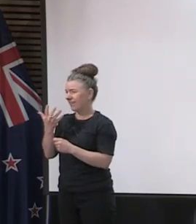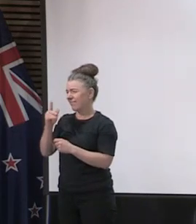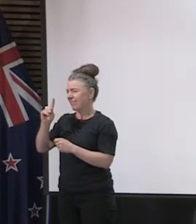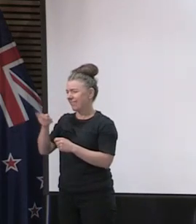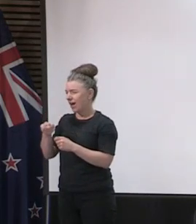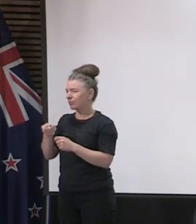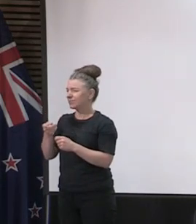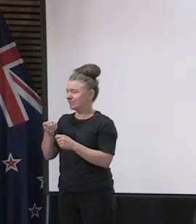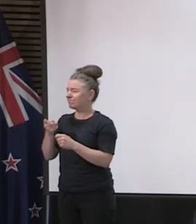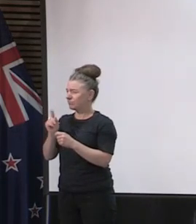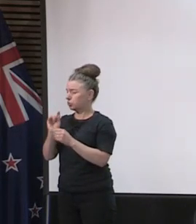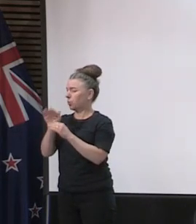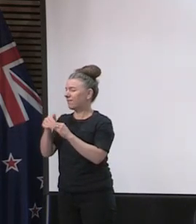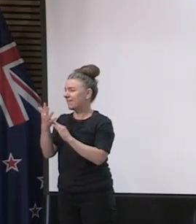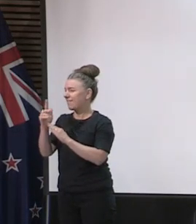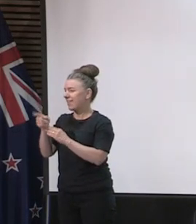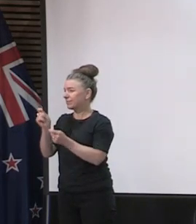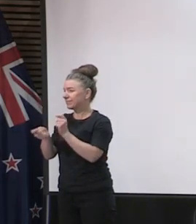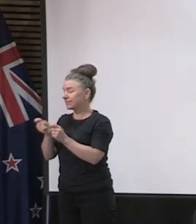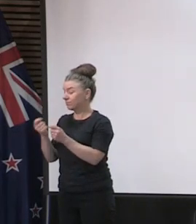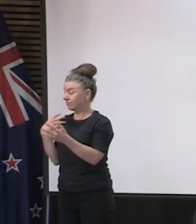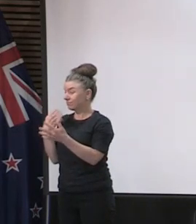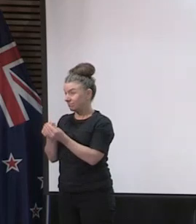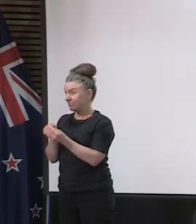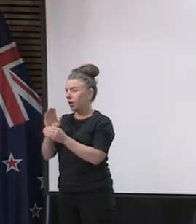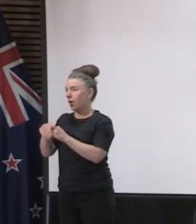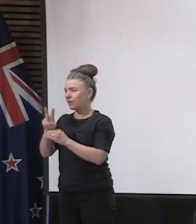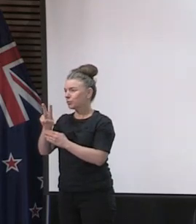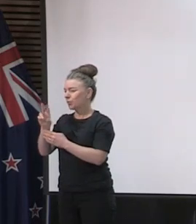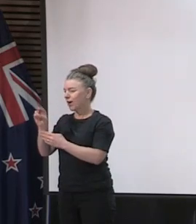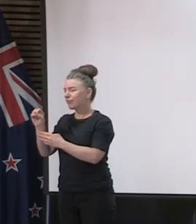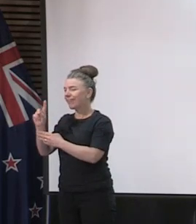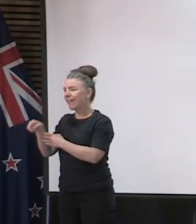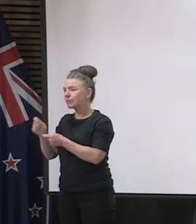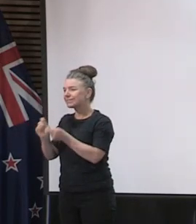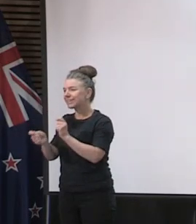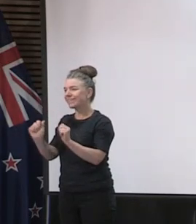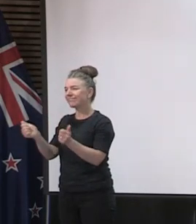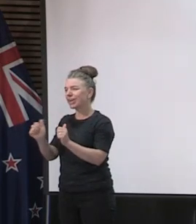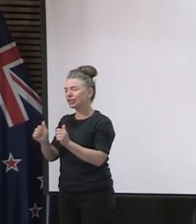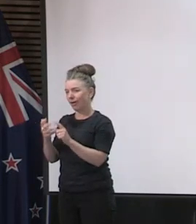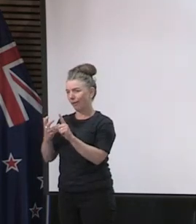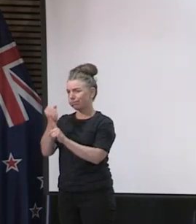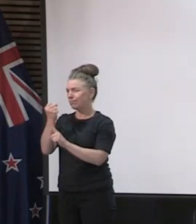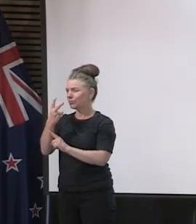across the country processed